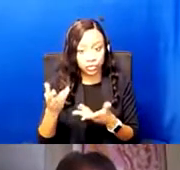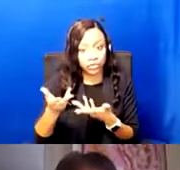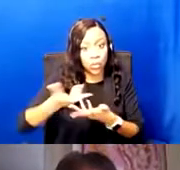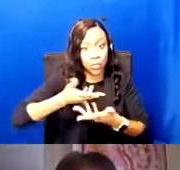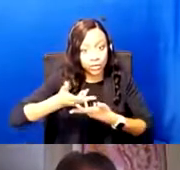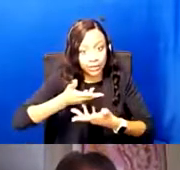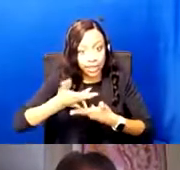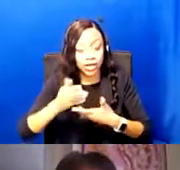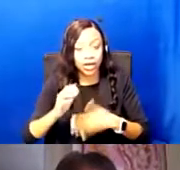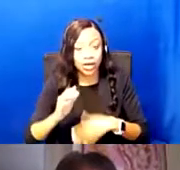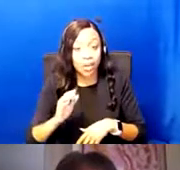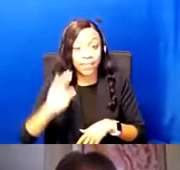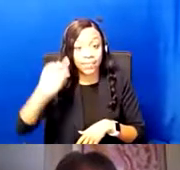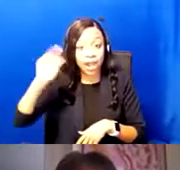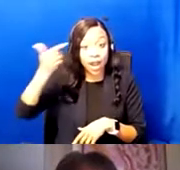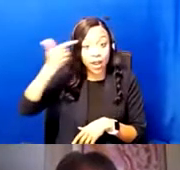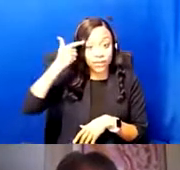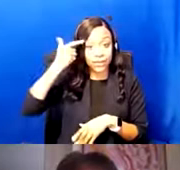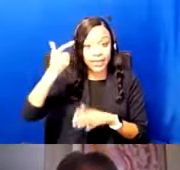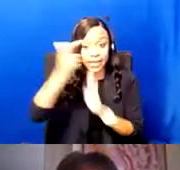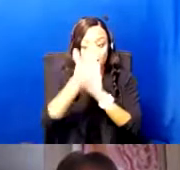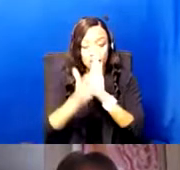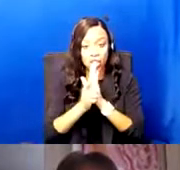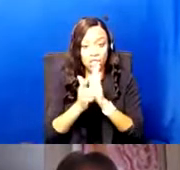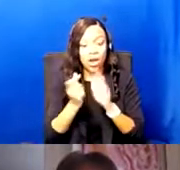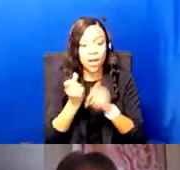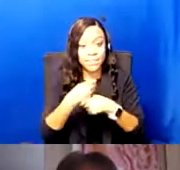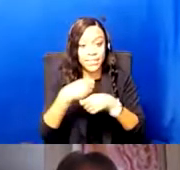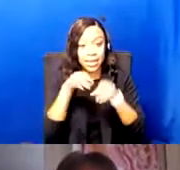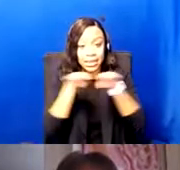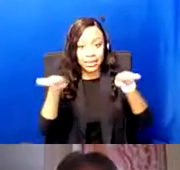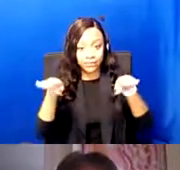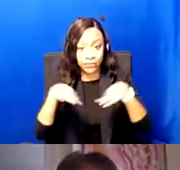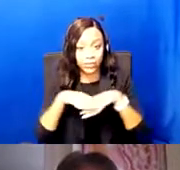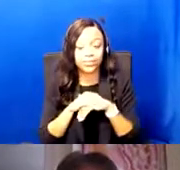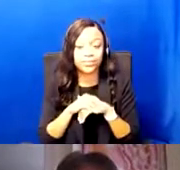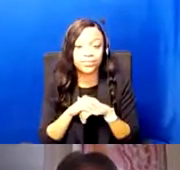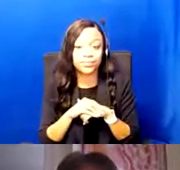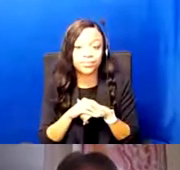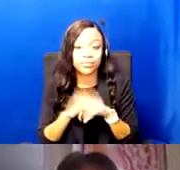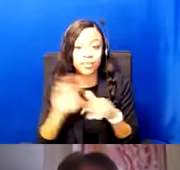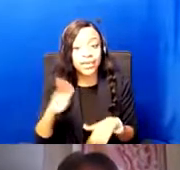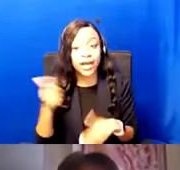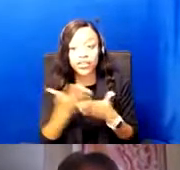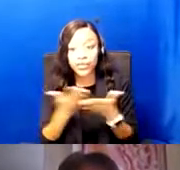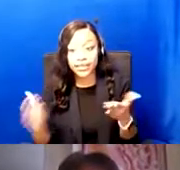some of the ridiculousness I would call. But the other items though I would urge our